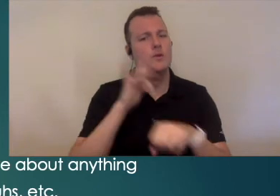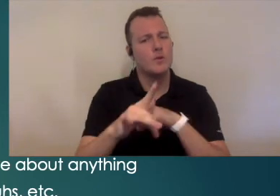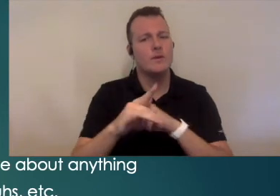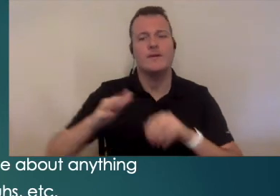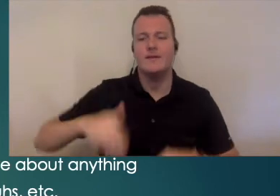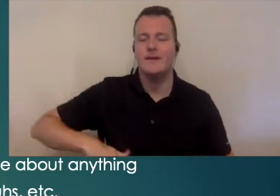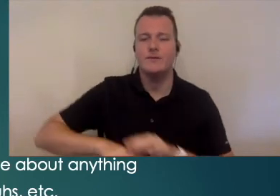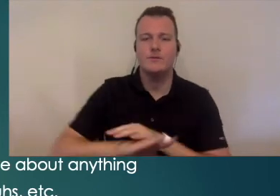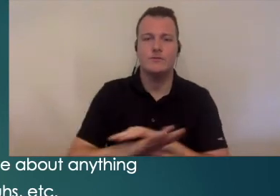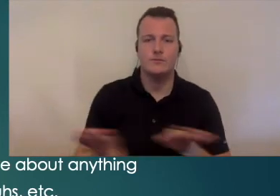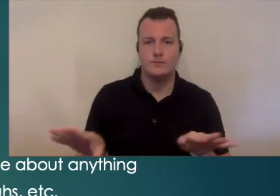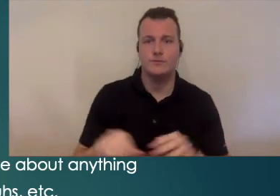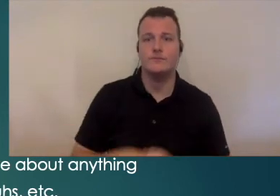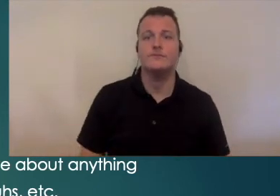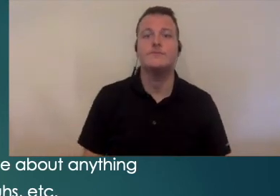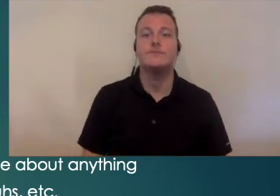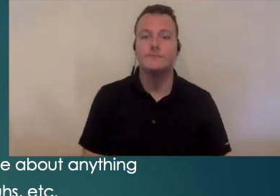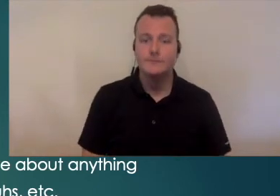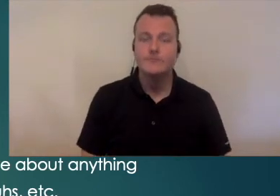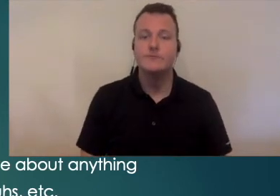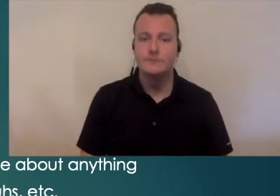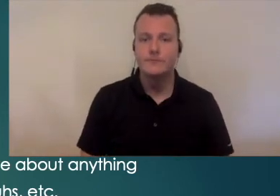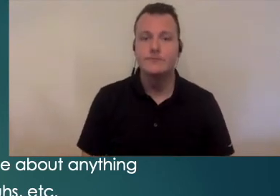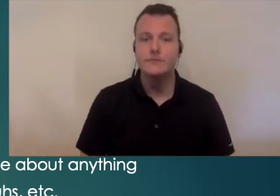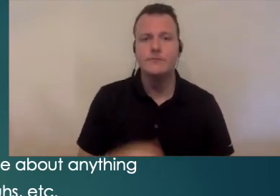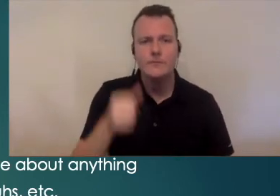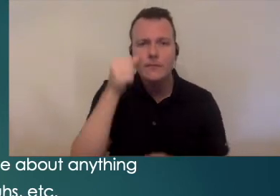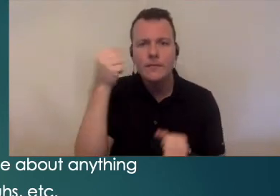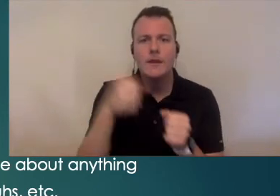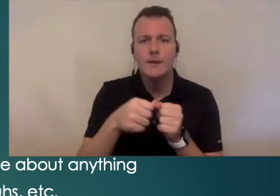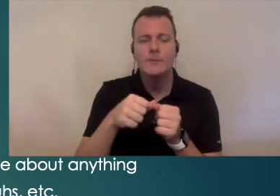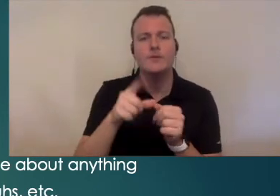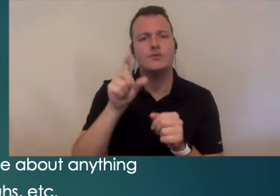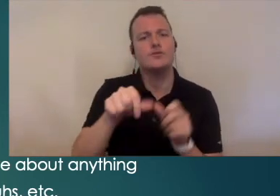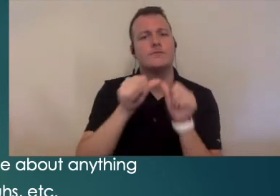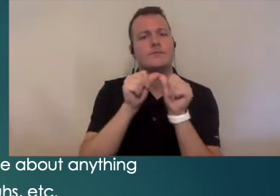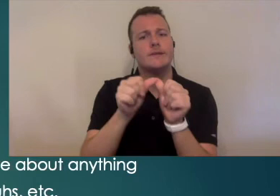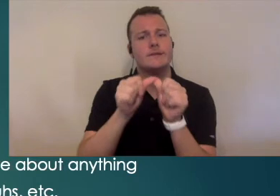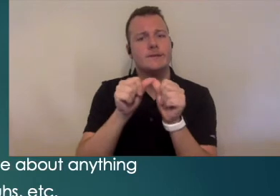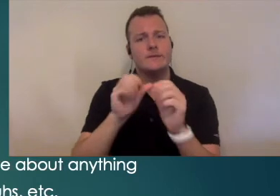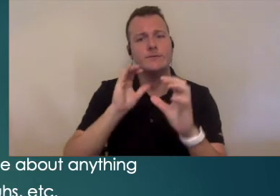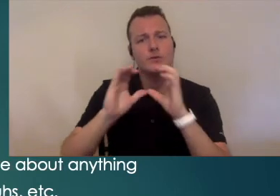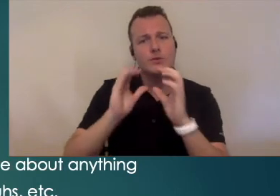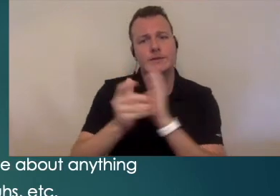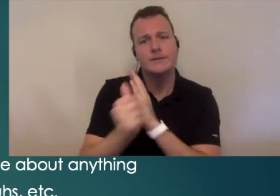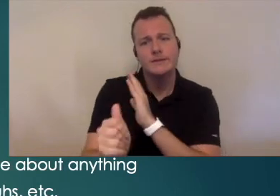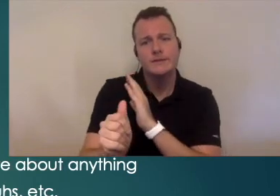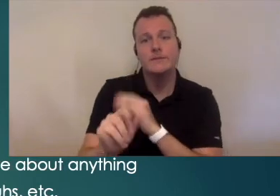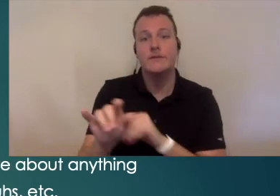late, and remember maintaining those good communication skills, like you tell your